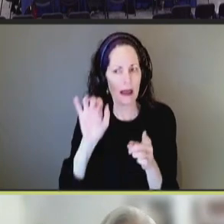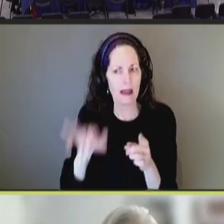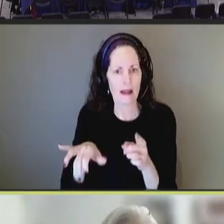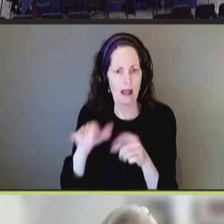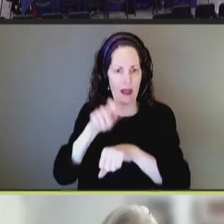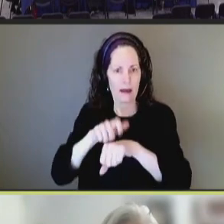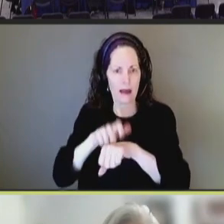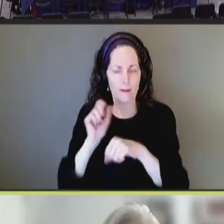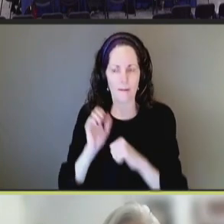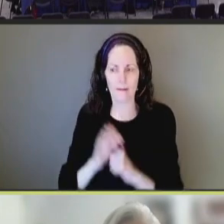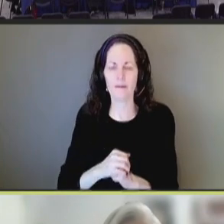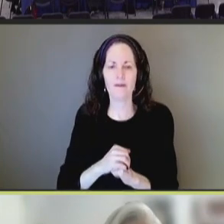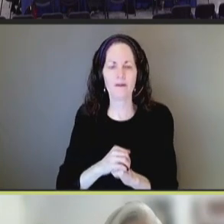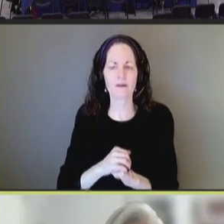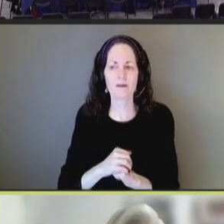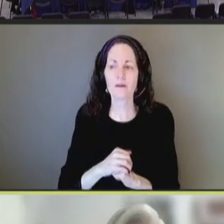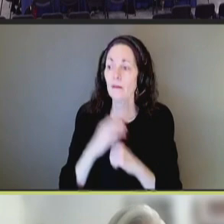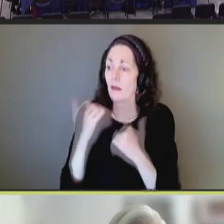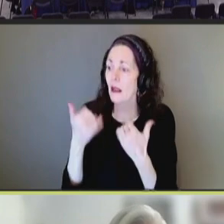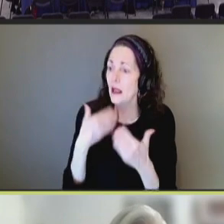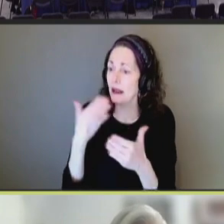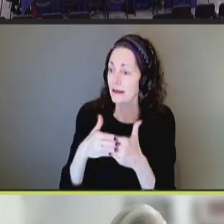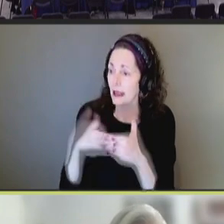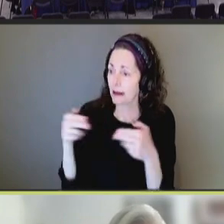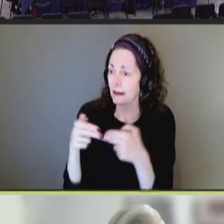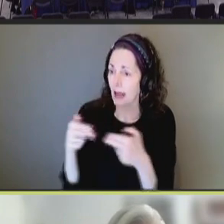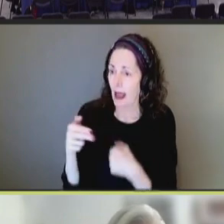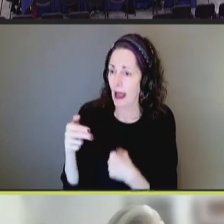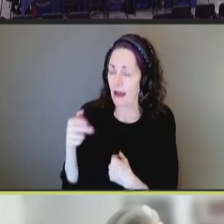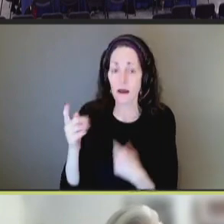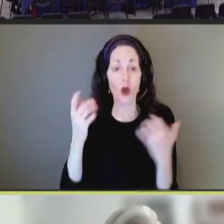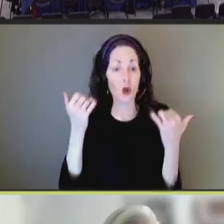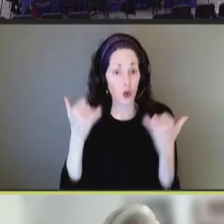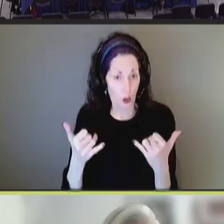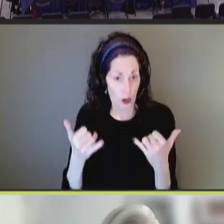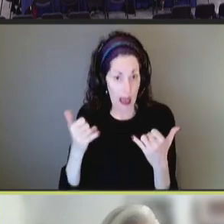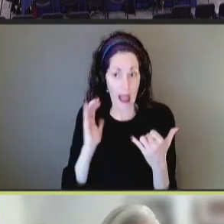So, one thing I wanted to point out today is what our plans are for the fall respiratory